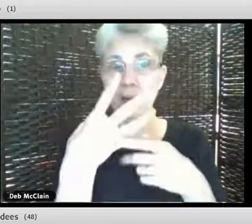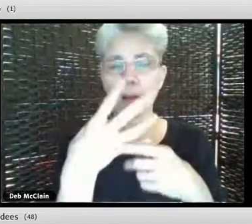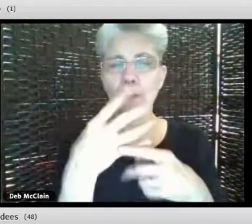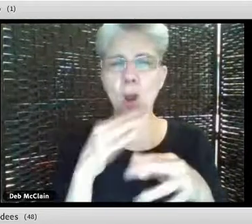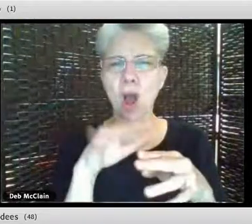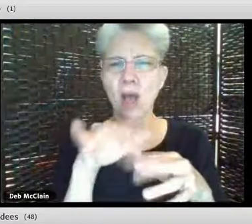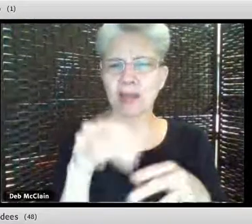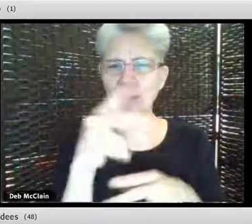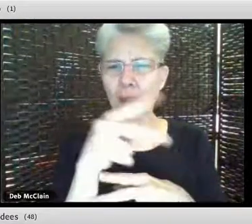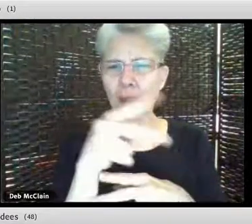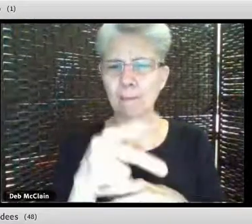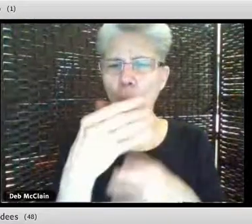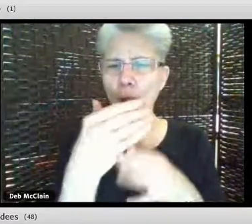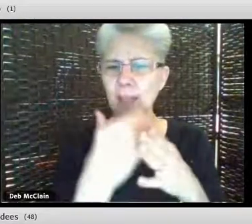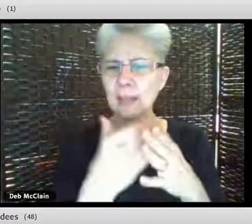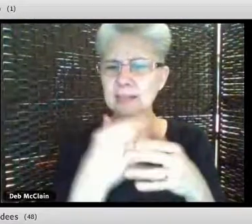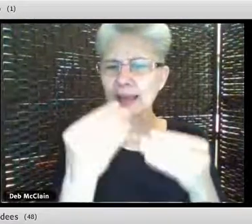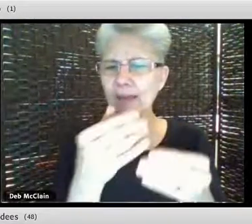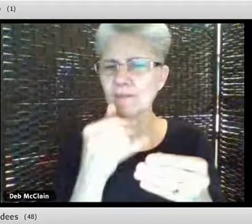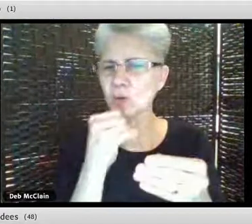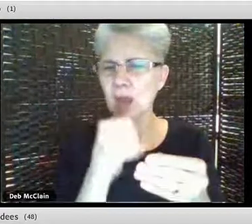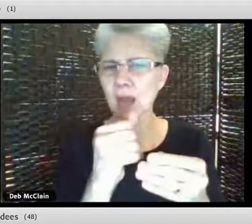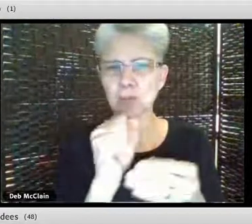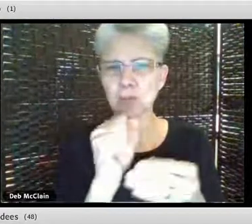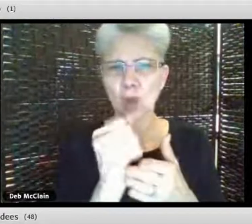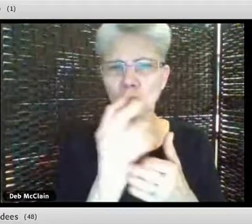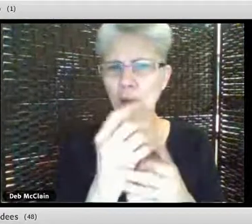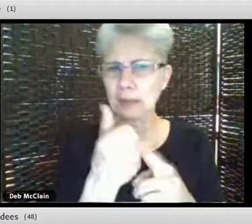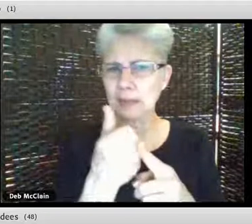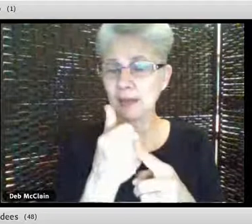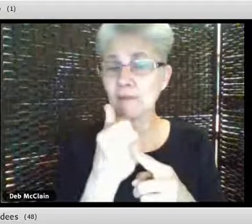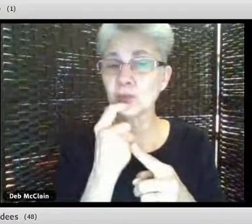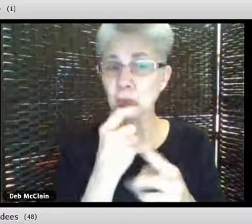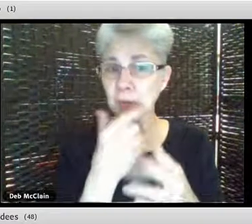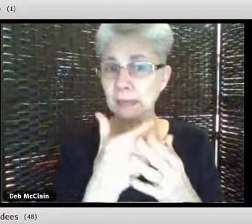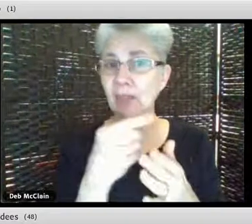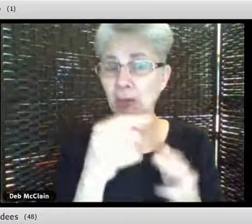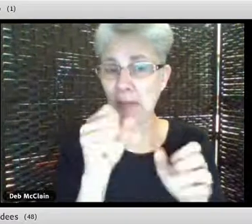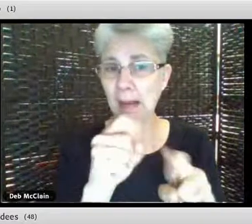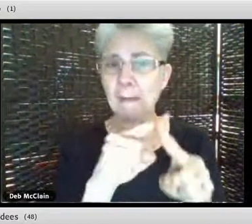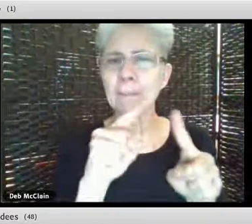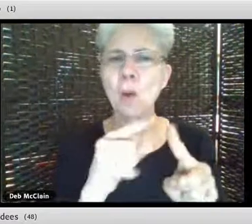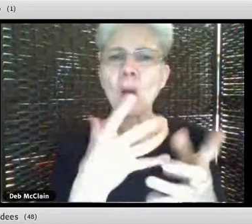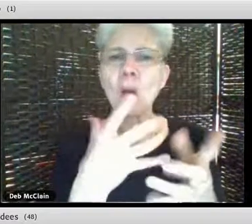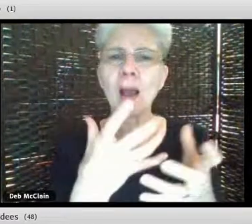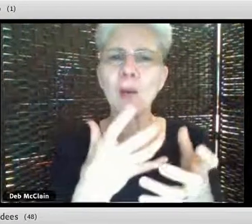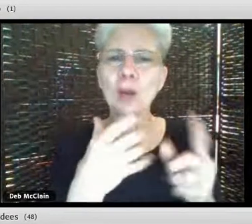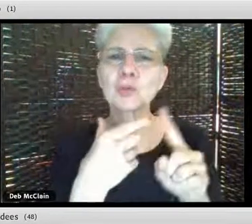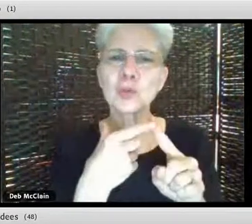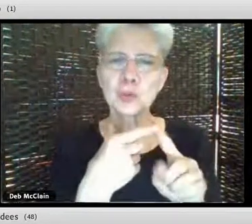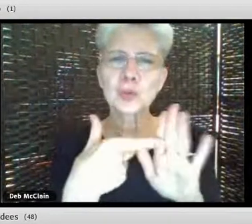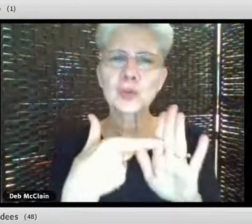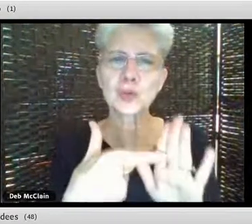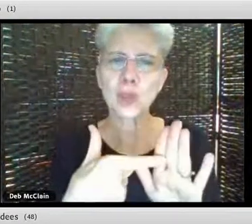So you should have my Google Drive back, and on this PowerPoint, the links I gave you are not to the software itself.